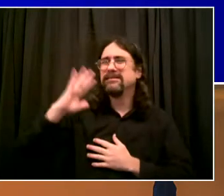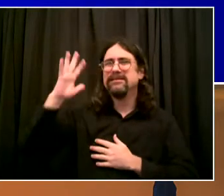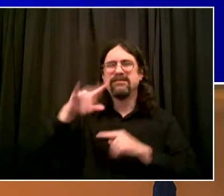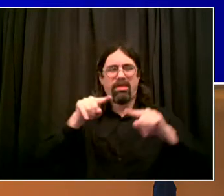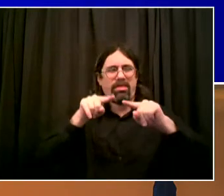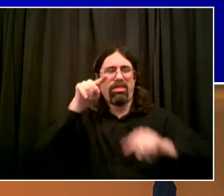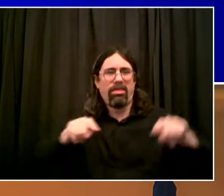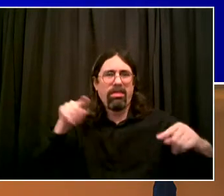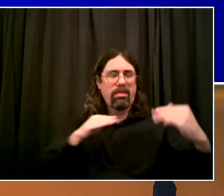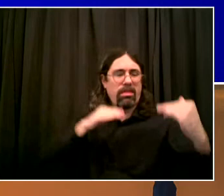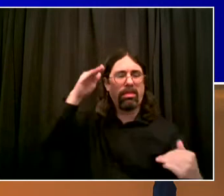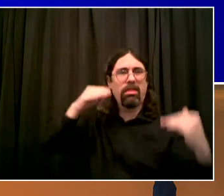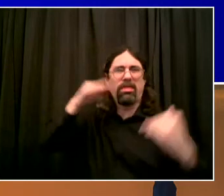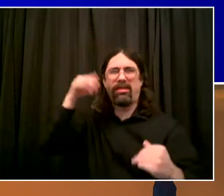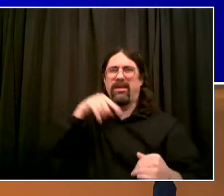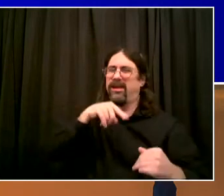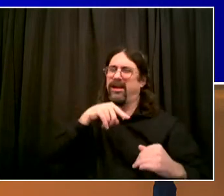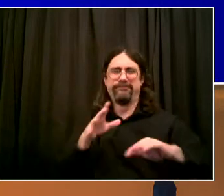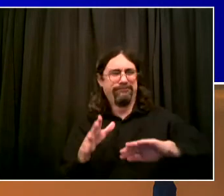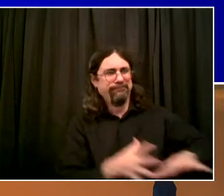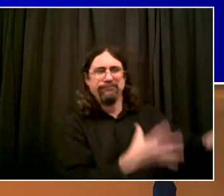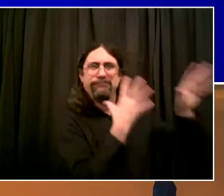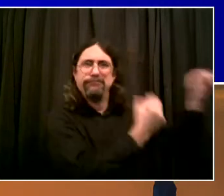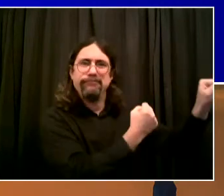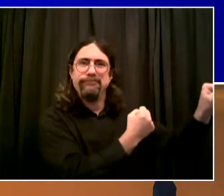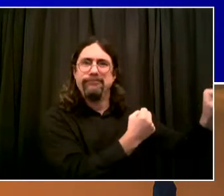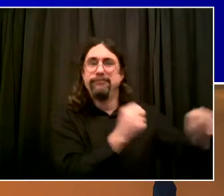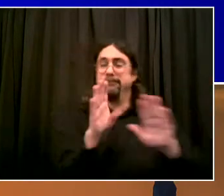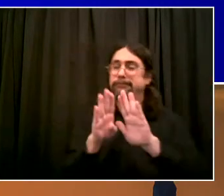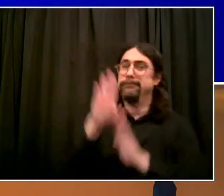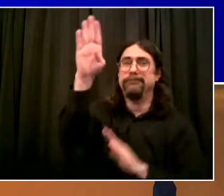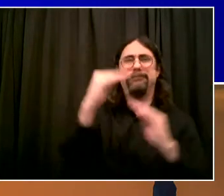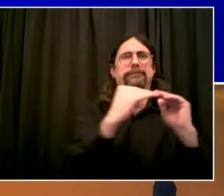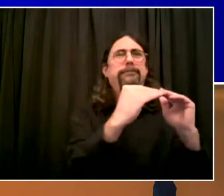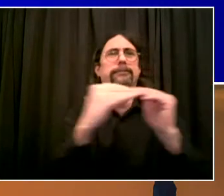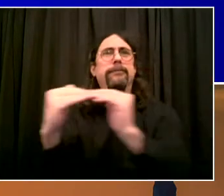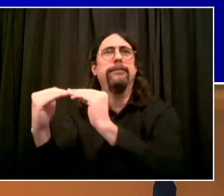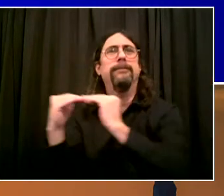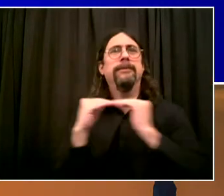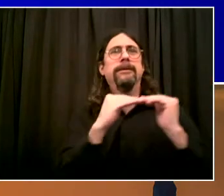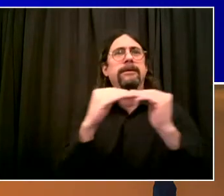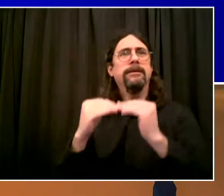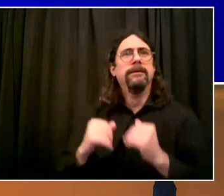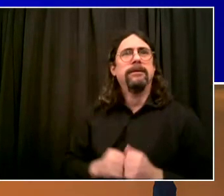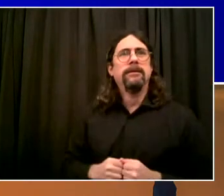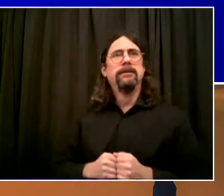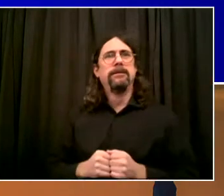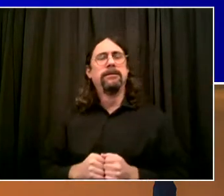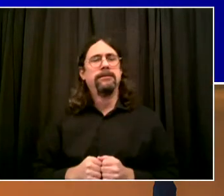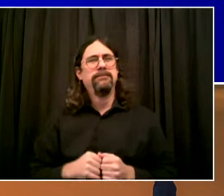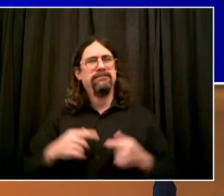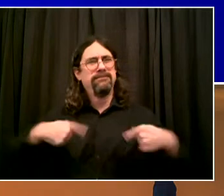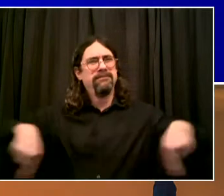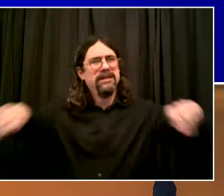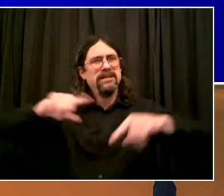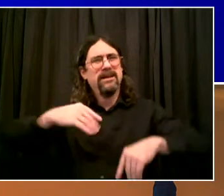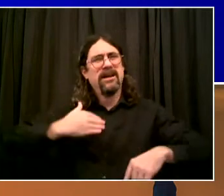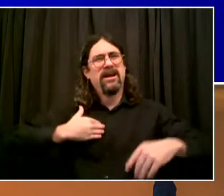INEQUALITIES